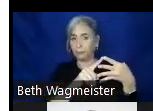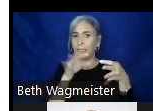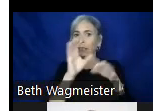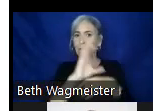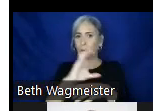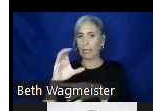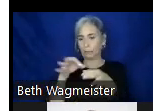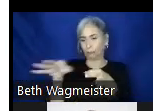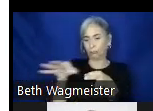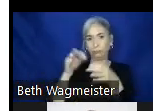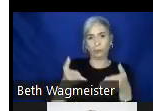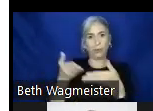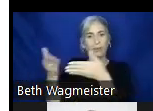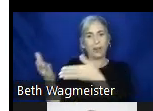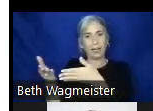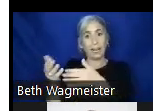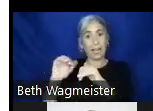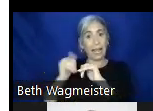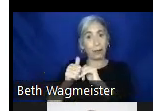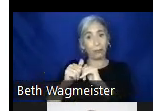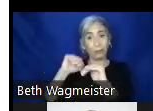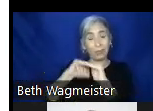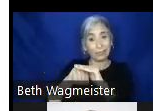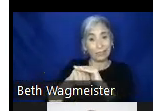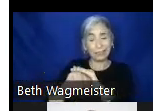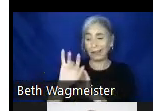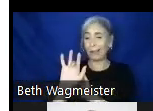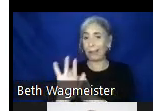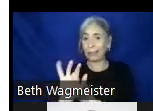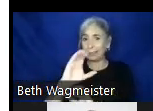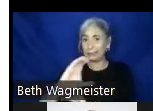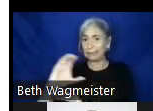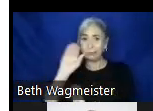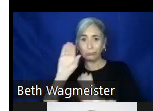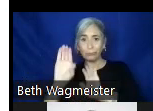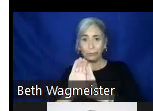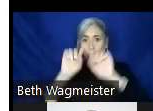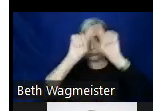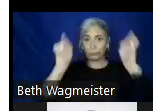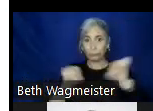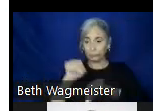is provided to enable closed captioning, click the CC icon at the bottom of your Zoom screen.